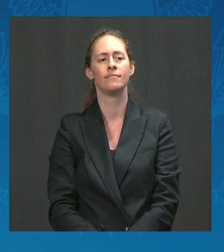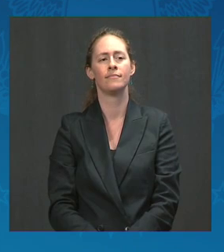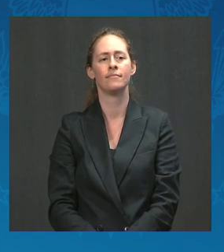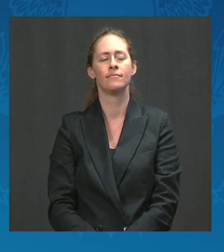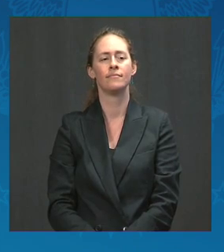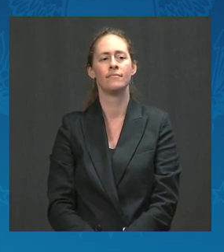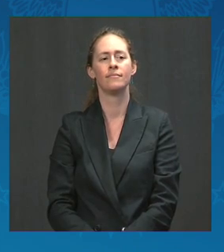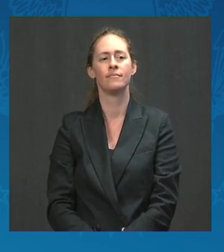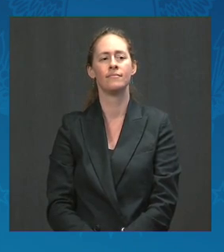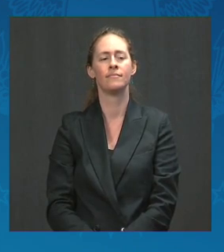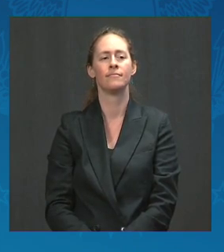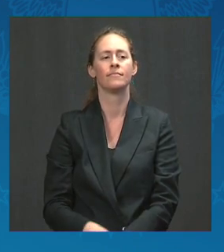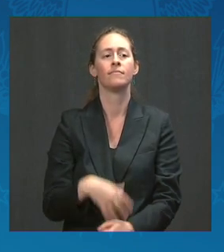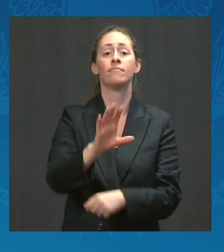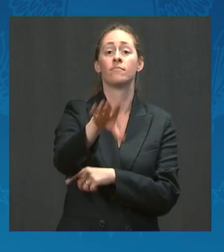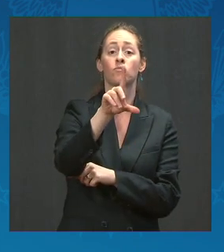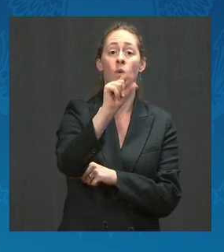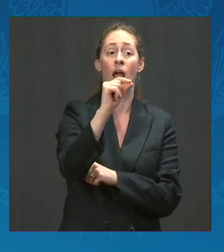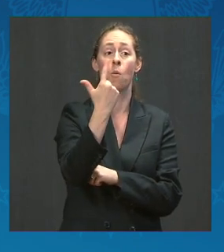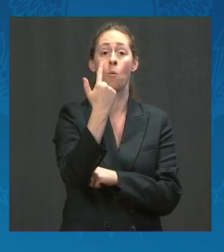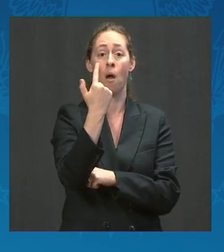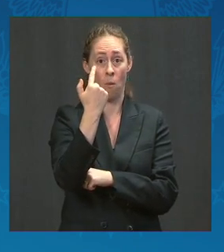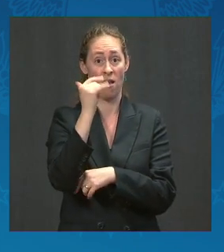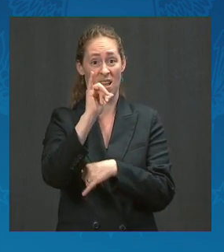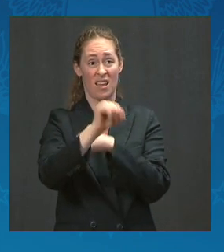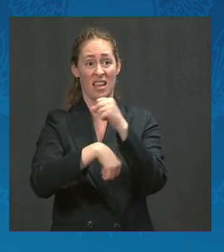so far have enacted 30 new laws